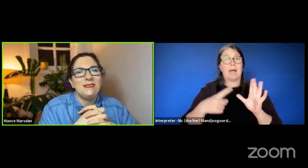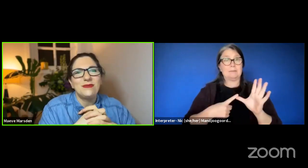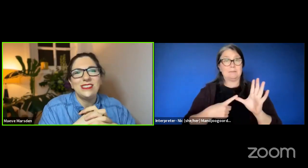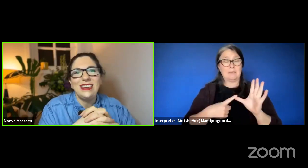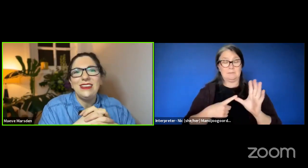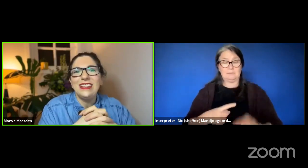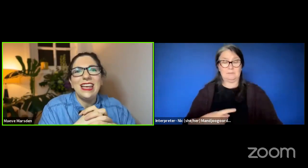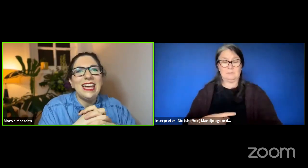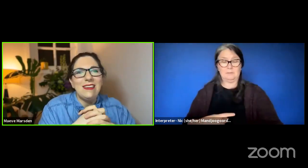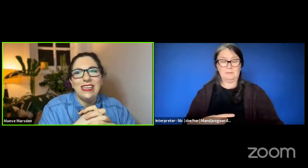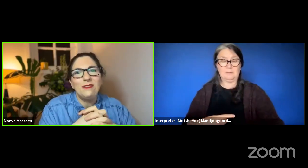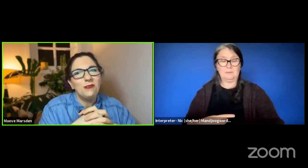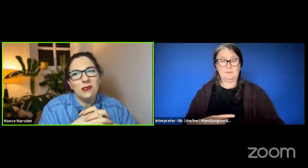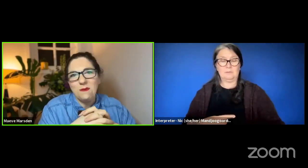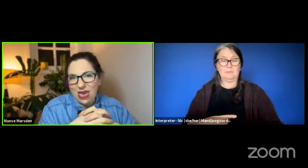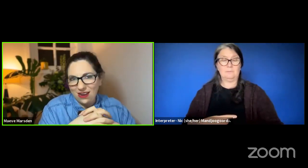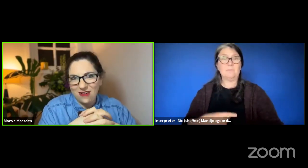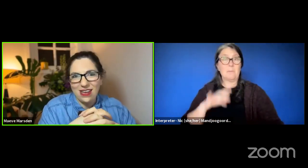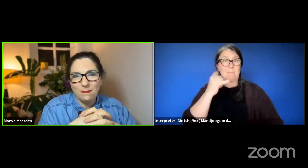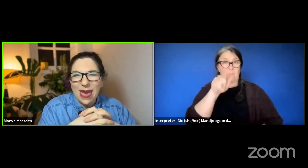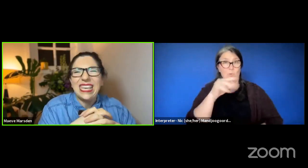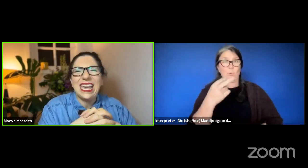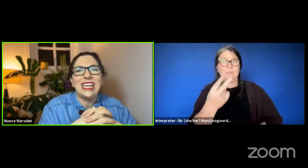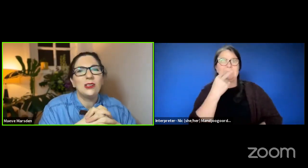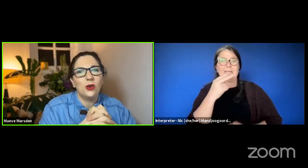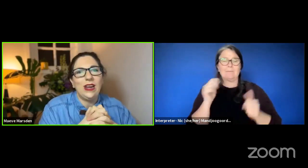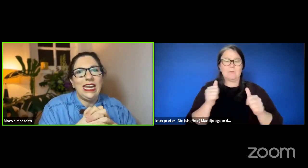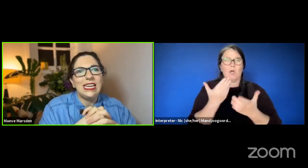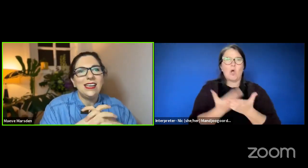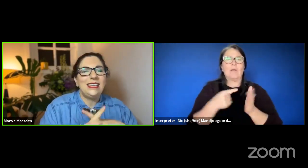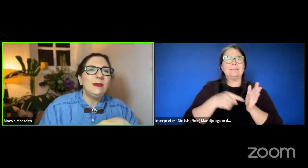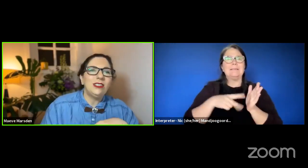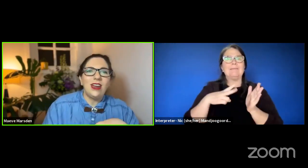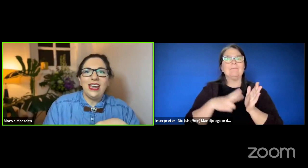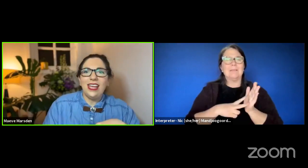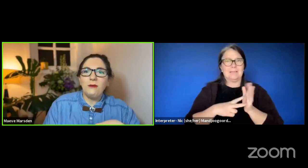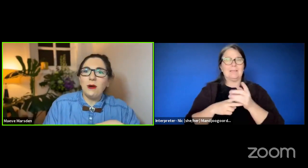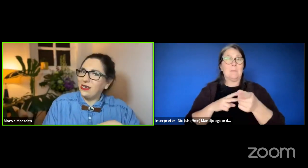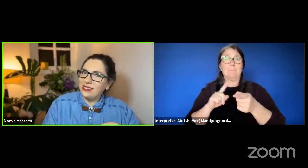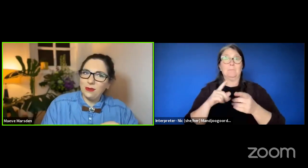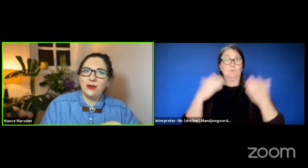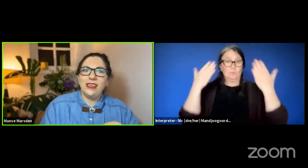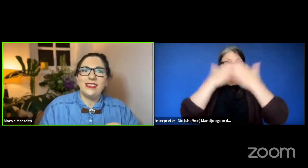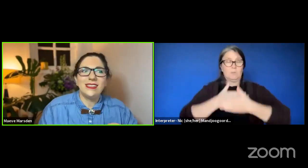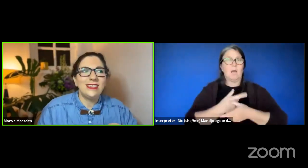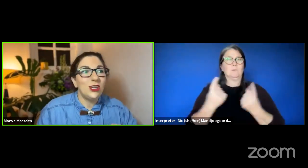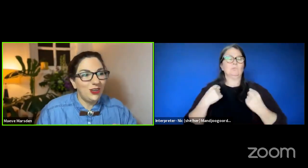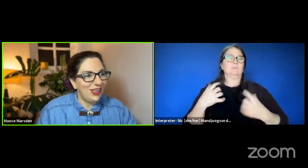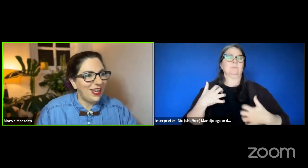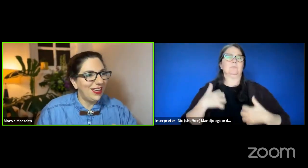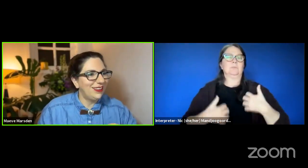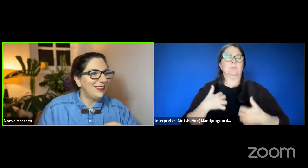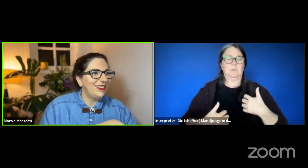on aBC is the set, but. tonight tonight we are delighted to present her live in all her background backyard glory days background backyard glory,